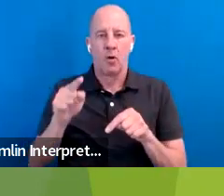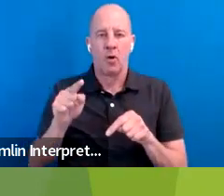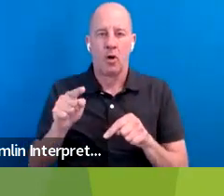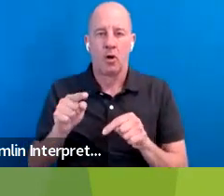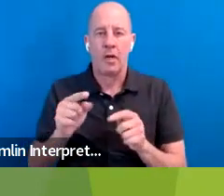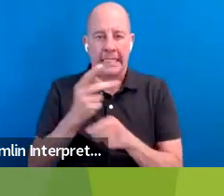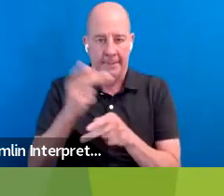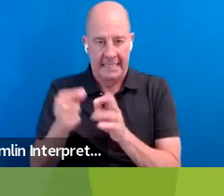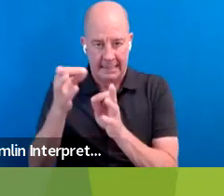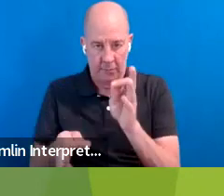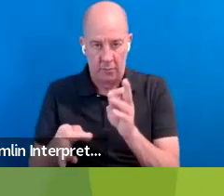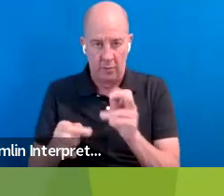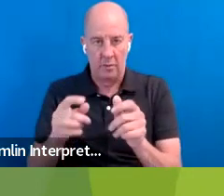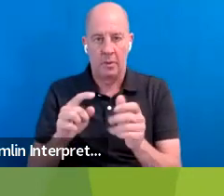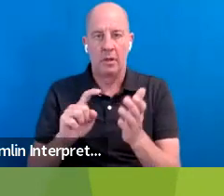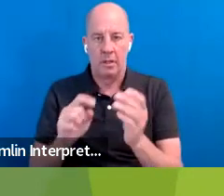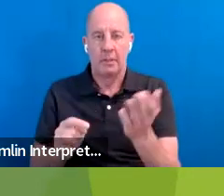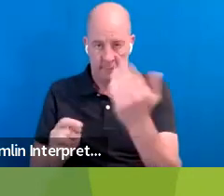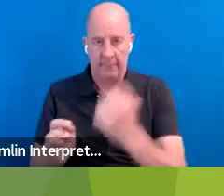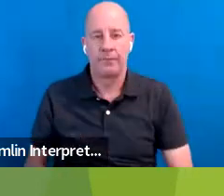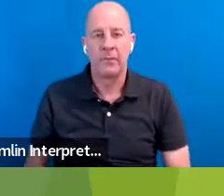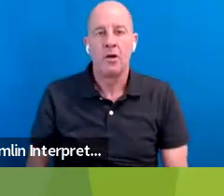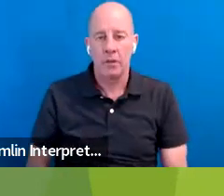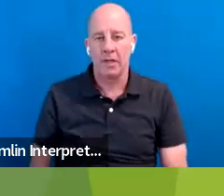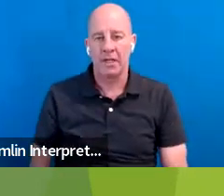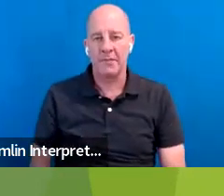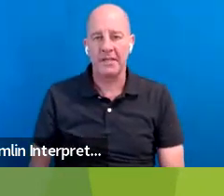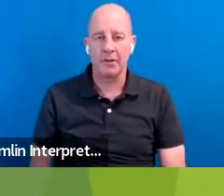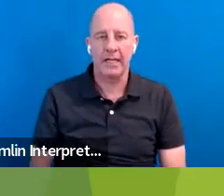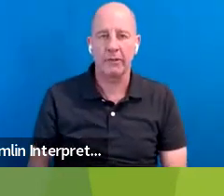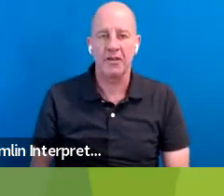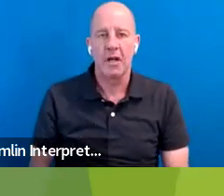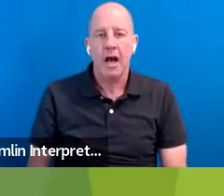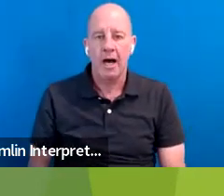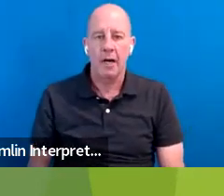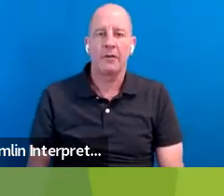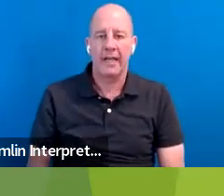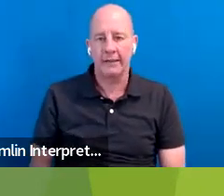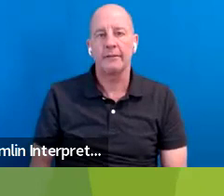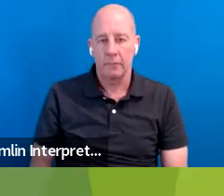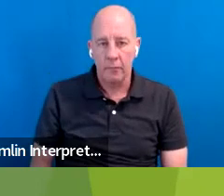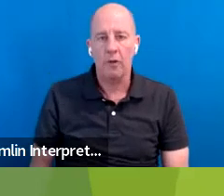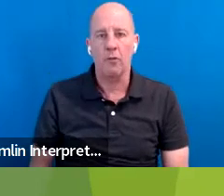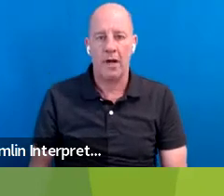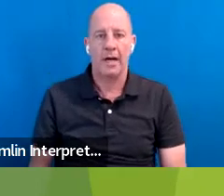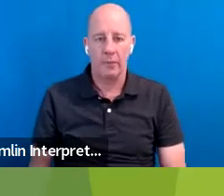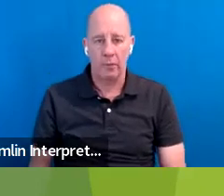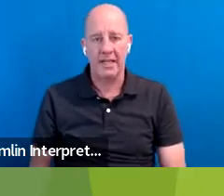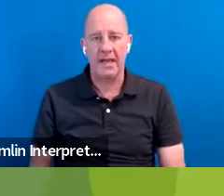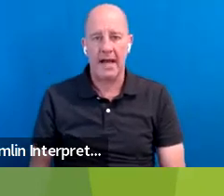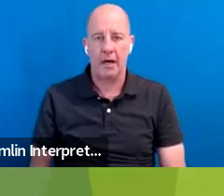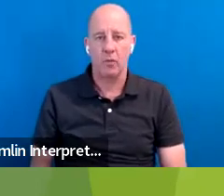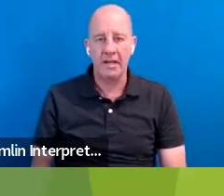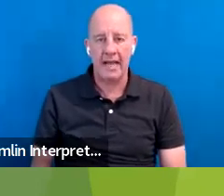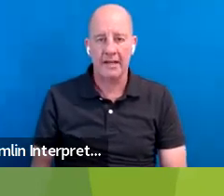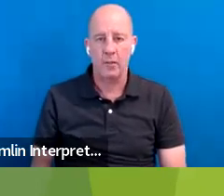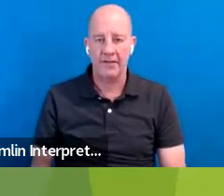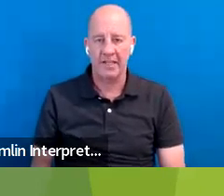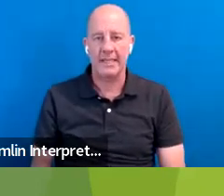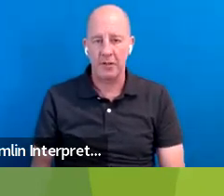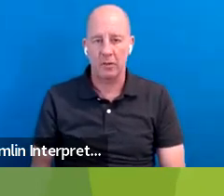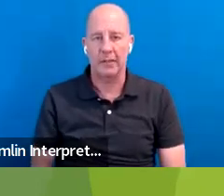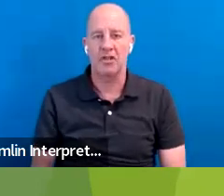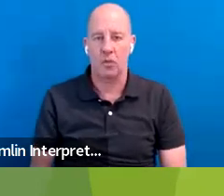So you want to keep the simple language on one hand and then we have the conceptual language